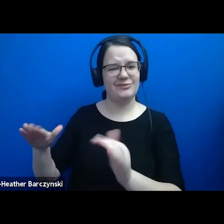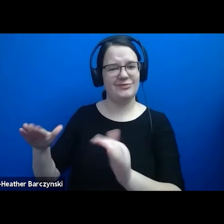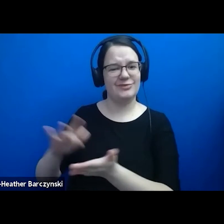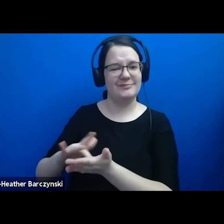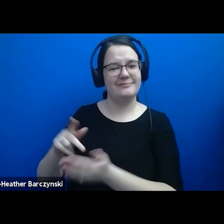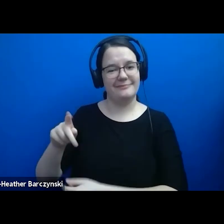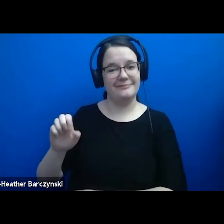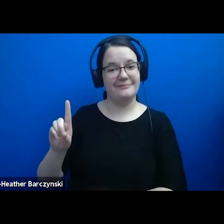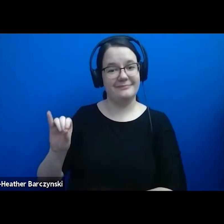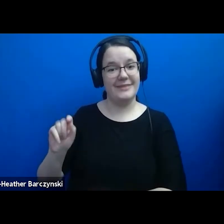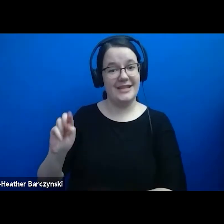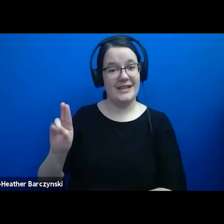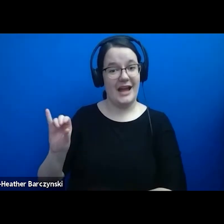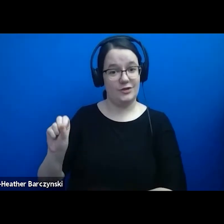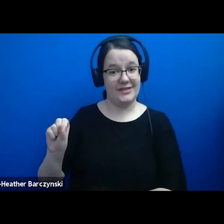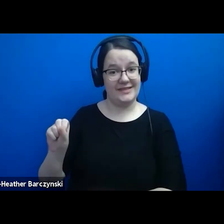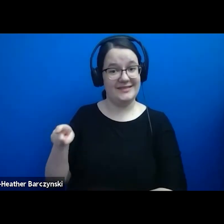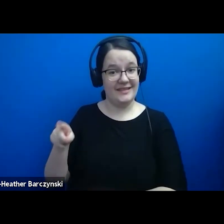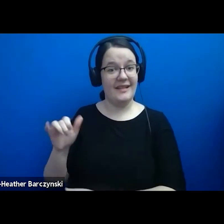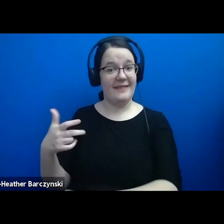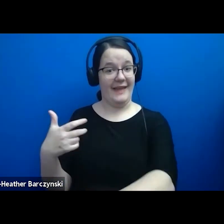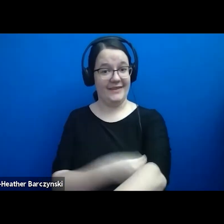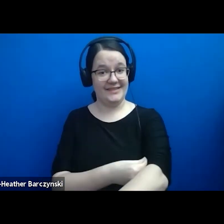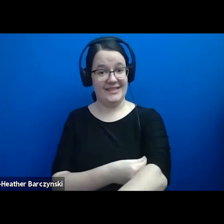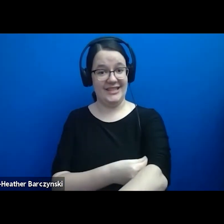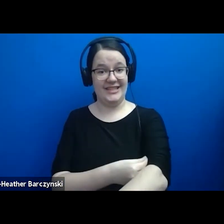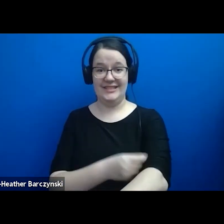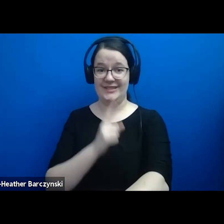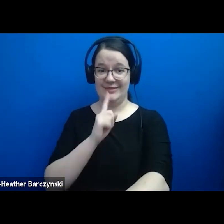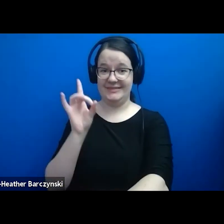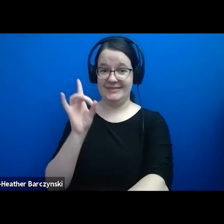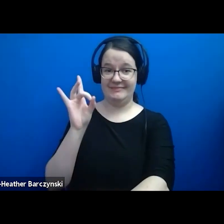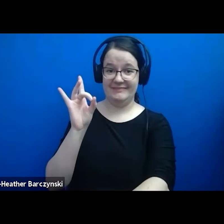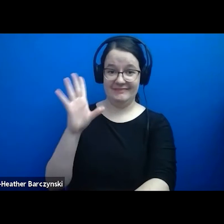and that vaccine essentially wiped out a major cause of childhood illness and it just